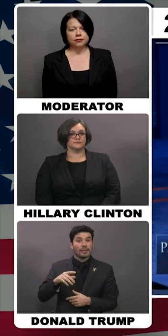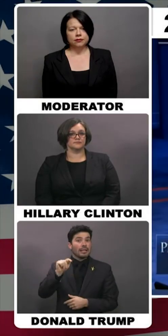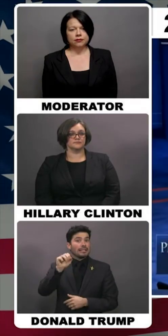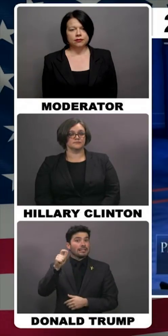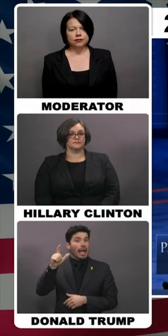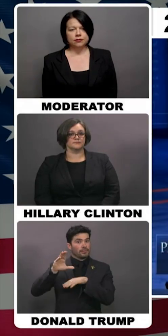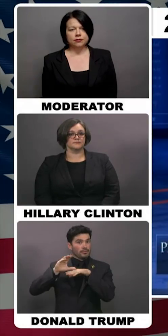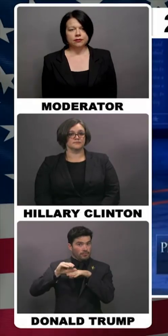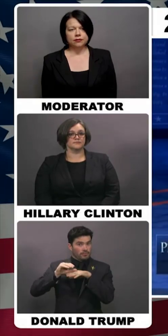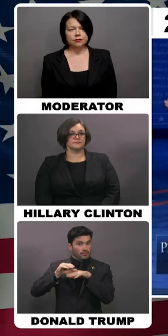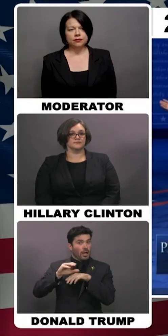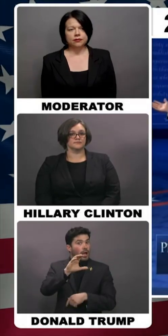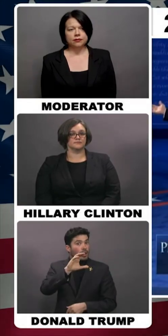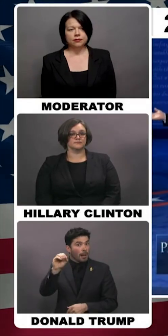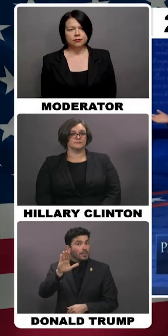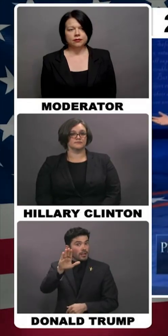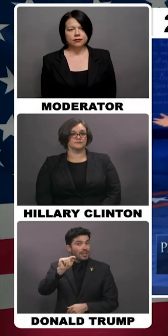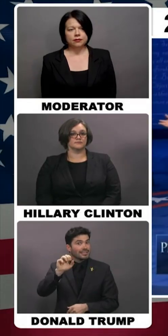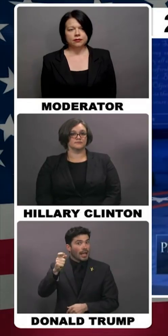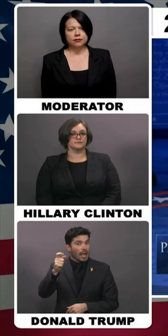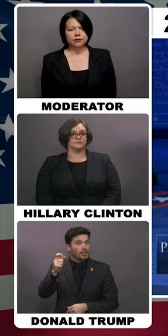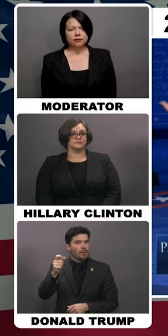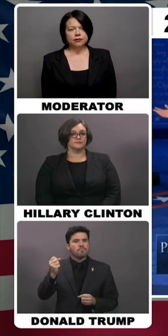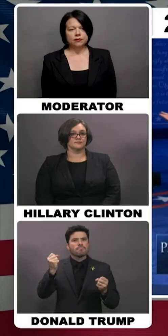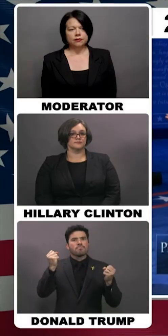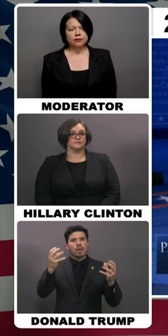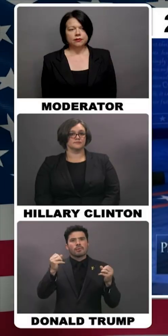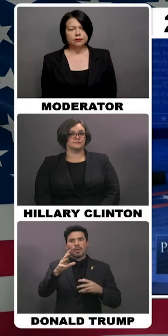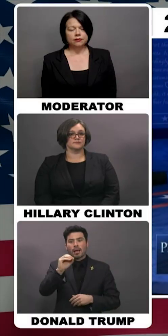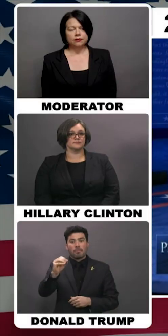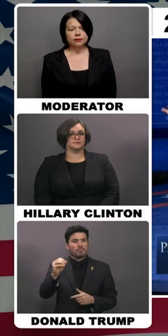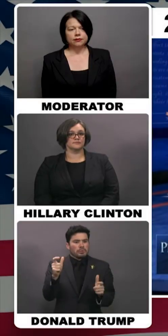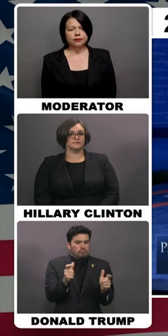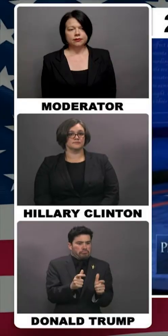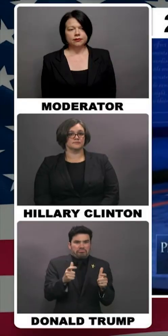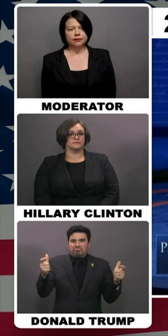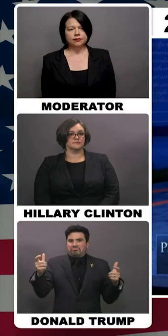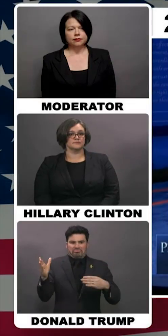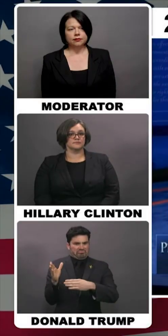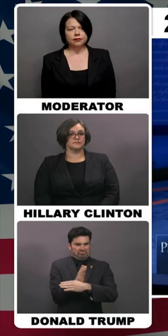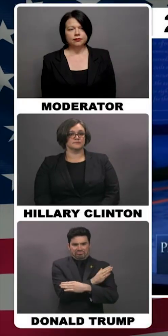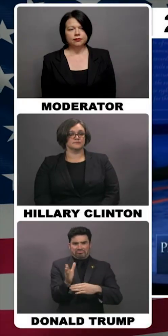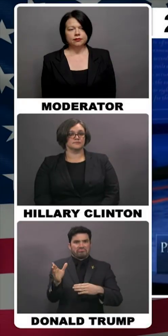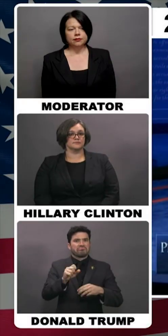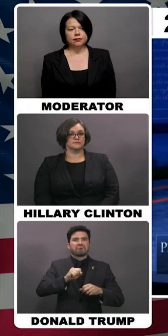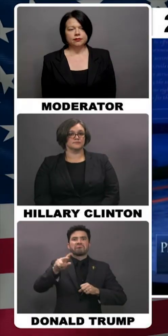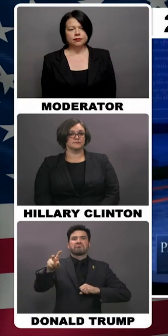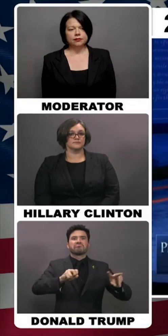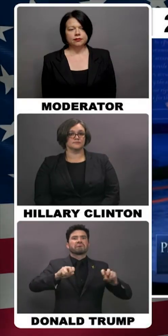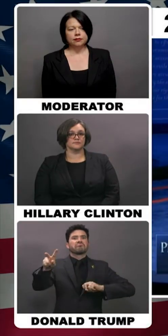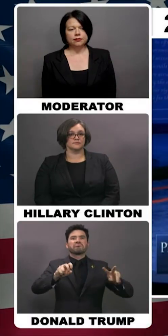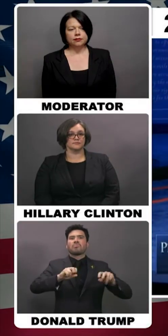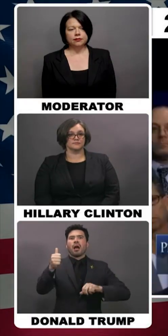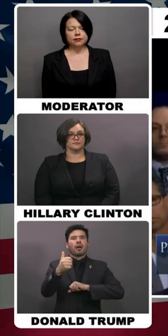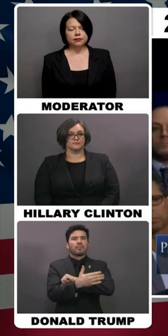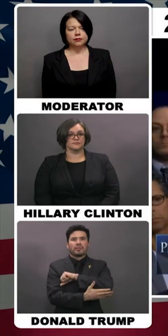because we have corporations leaving massive corporations and little ones, little ones can't form. We're getting rid of regulations, which goes hand in hand